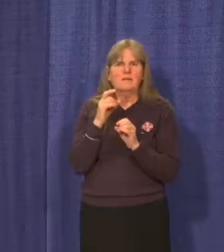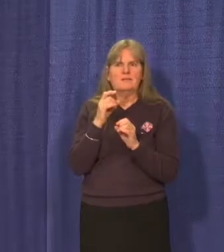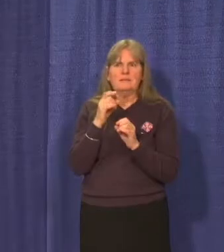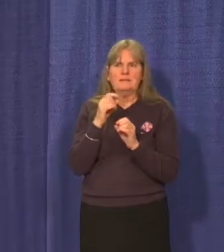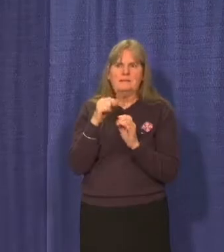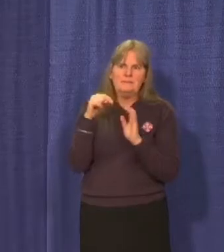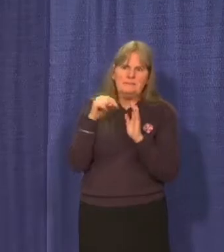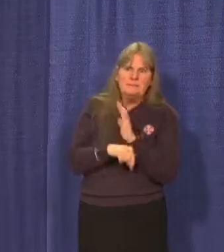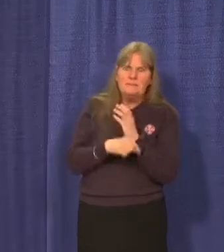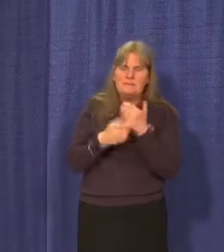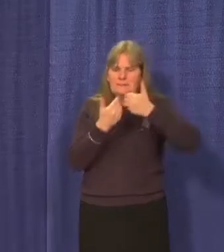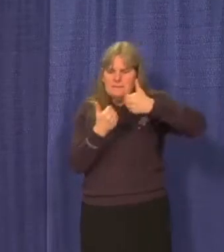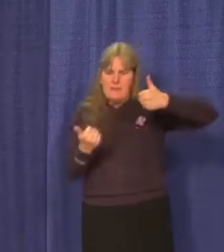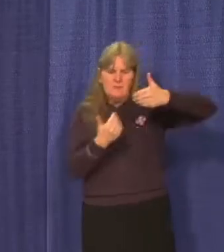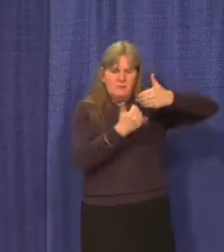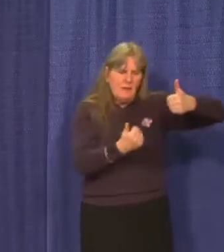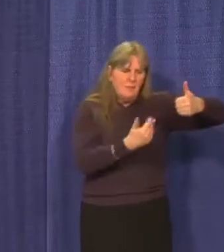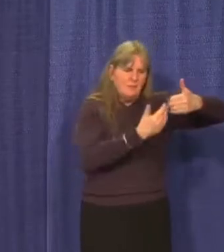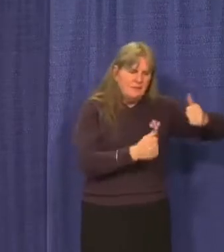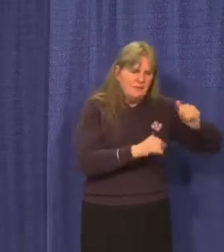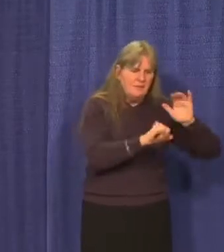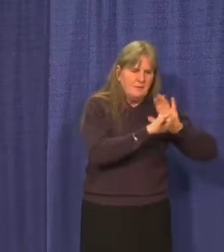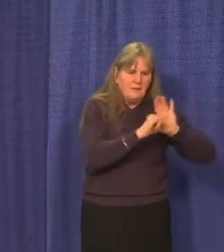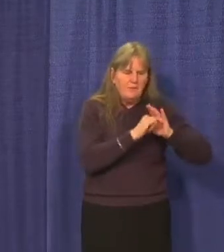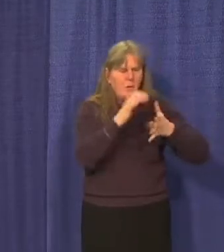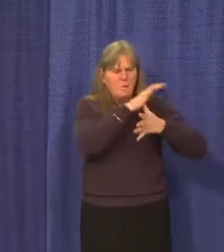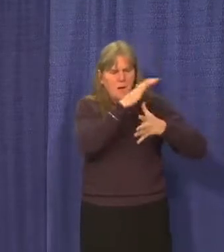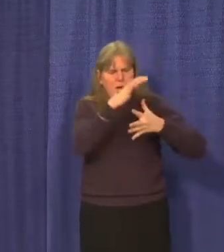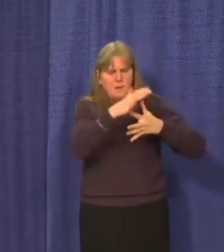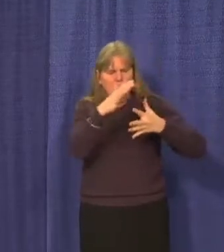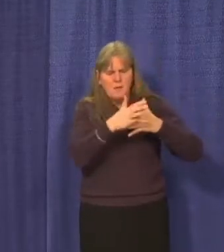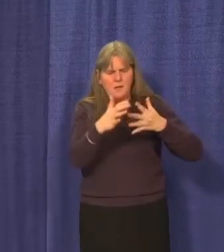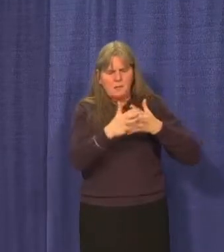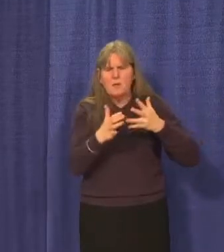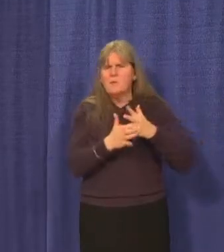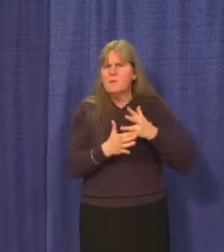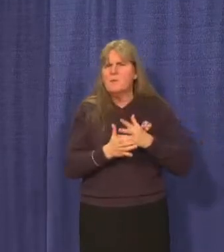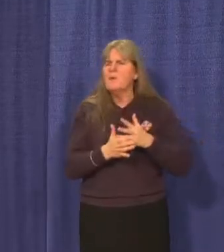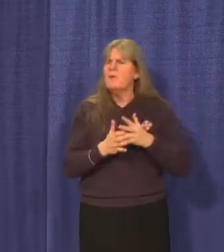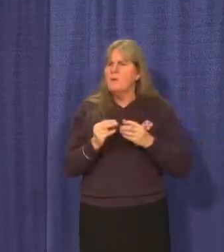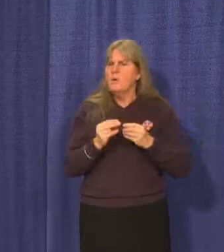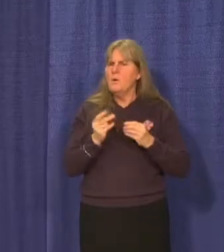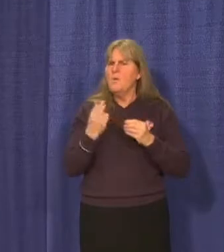general population through vaccinations and understanding of those scheduled deliveries